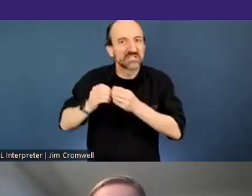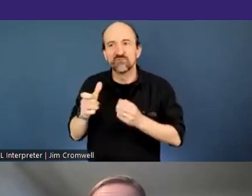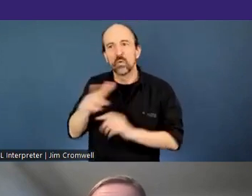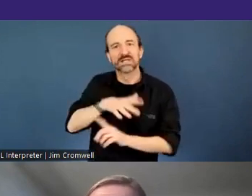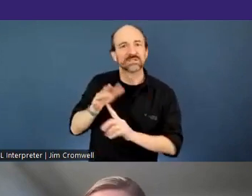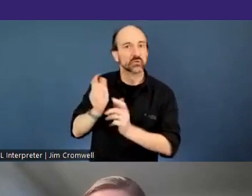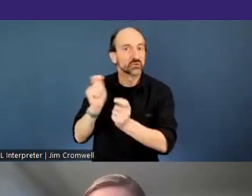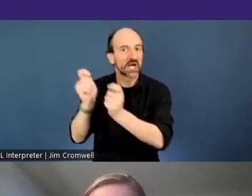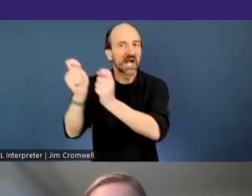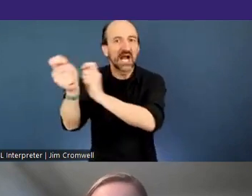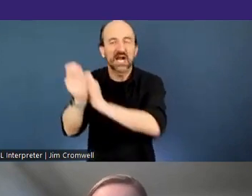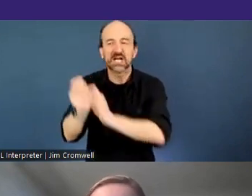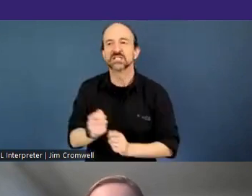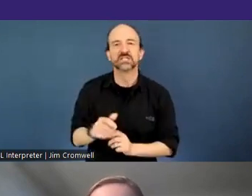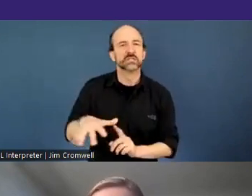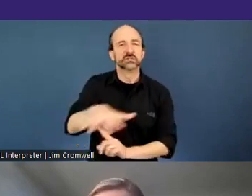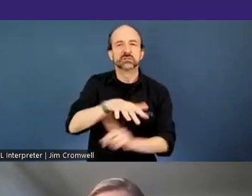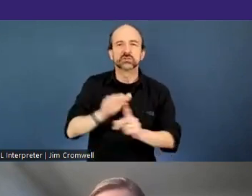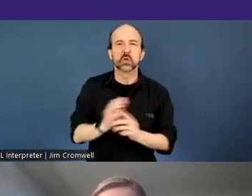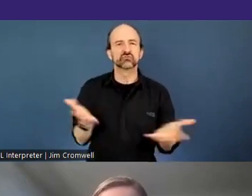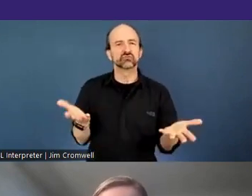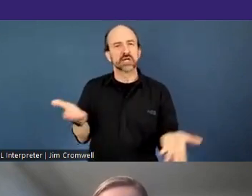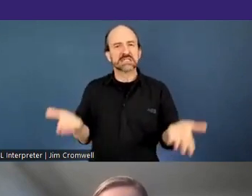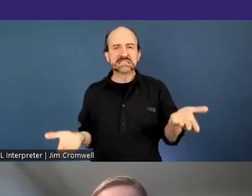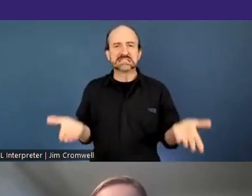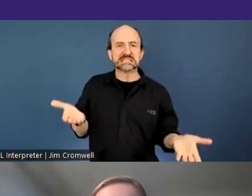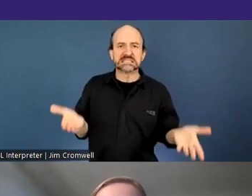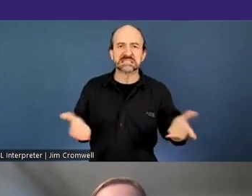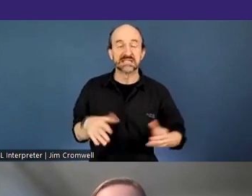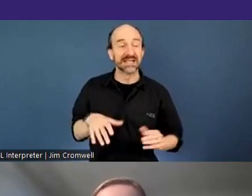Social justice and environmental justice and